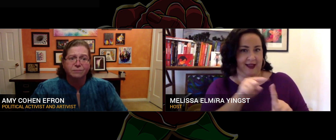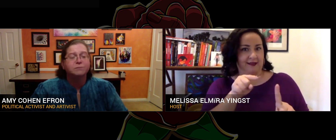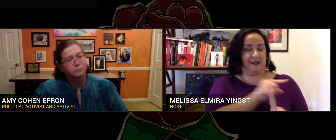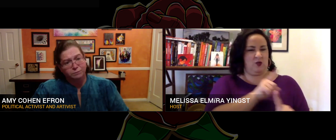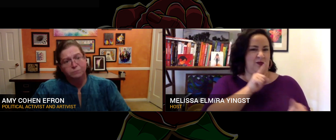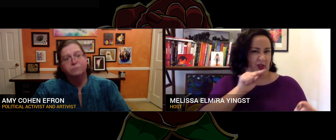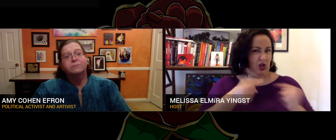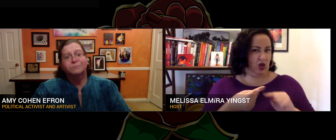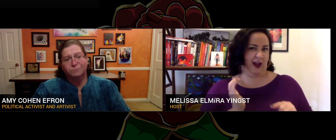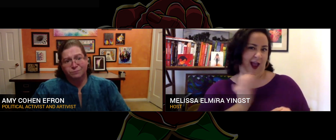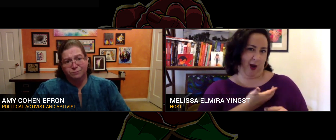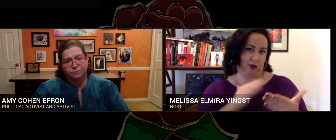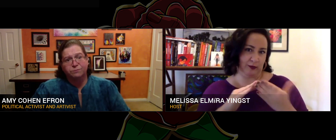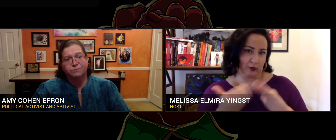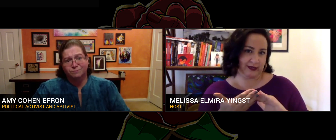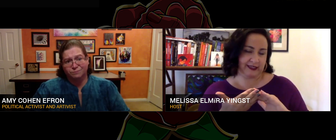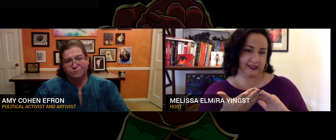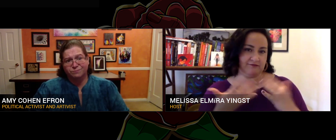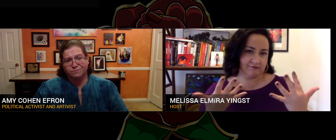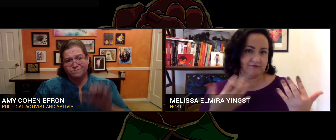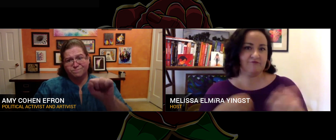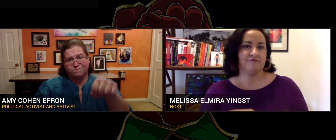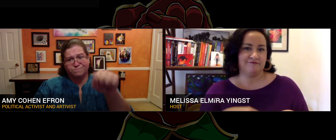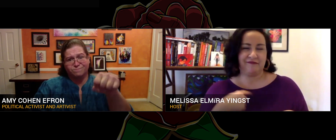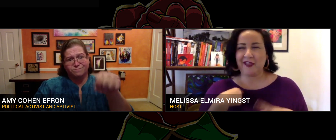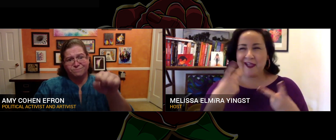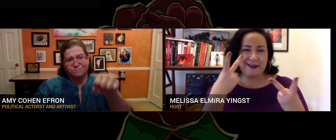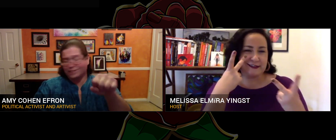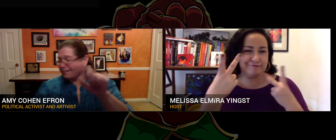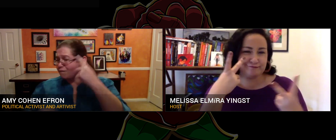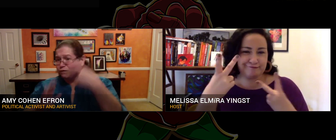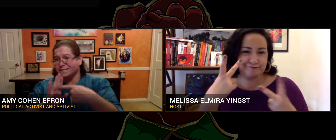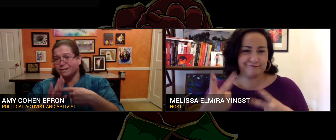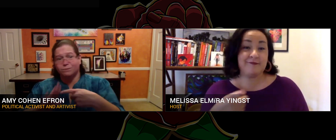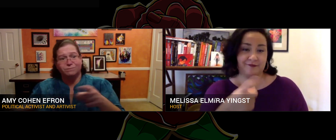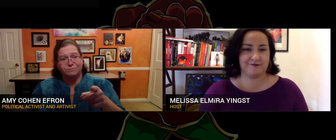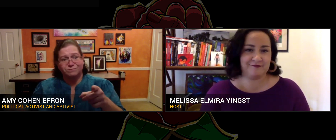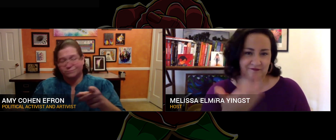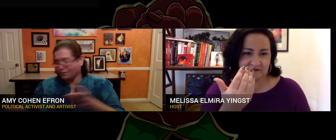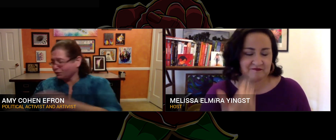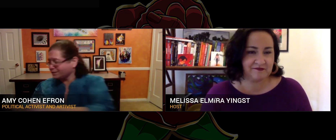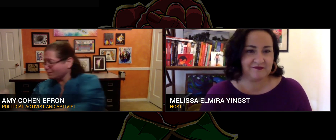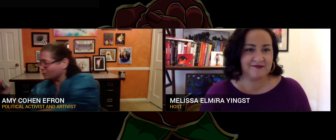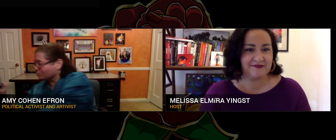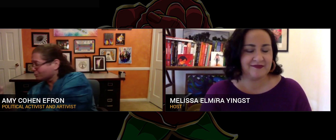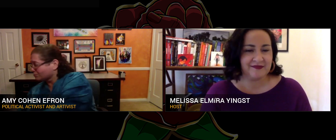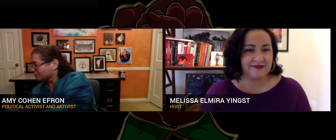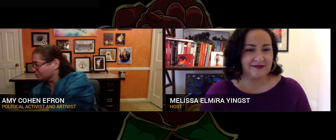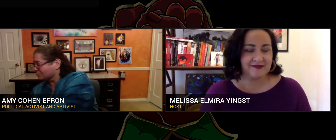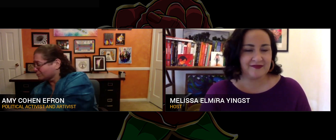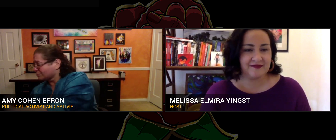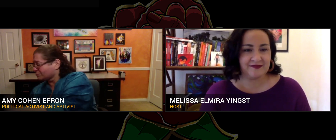the other party that hurts our community. Yes- I've been seeing- For example- you're saying? You go ahead-